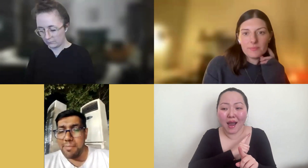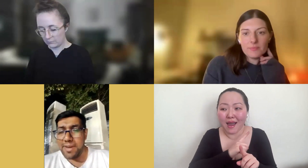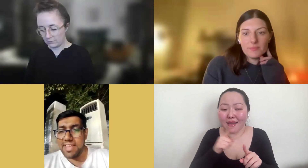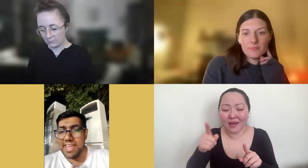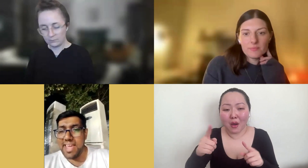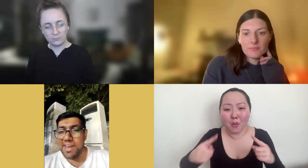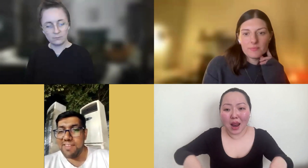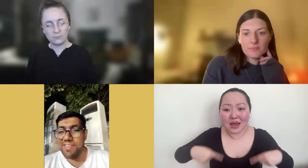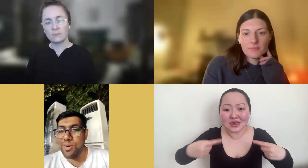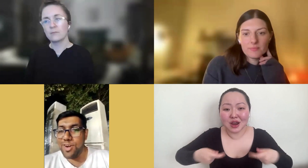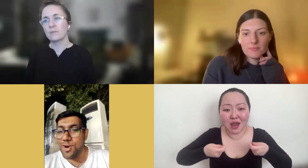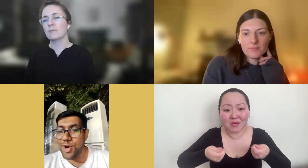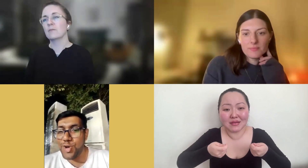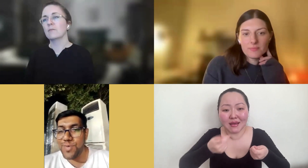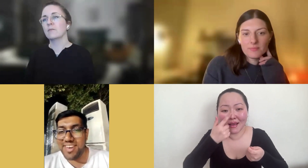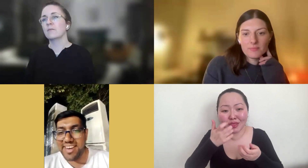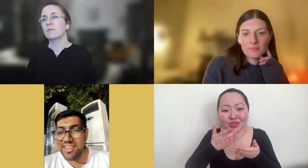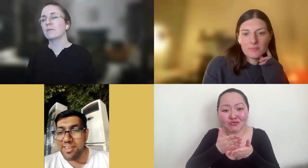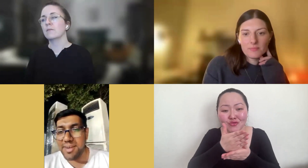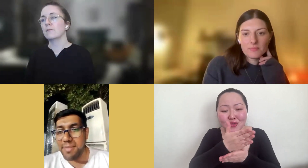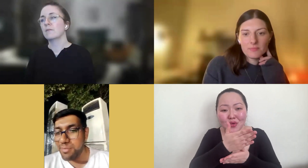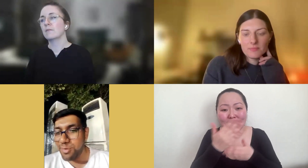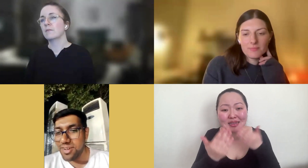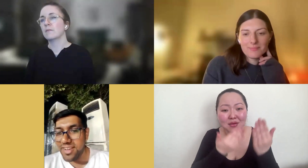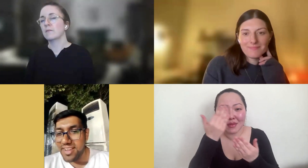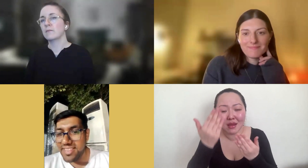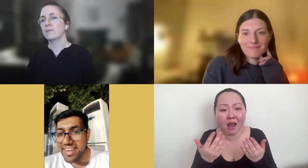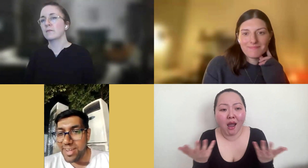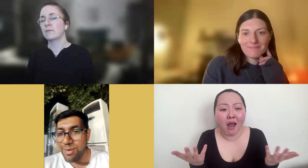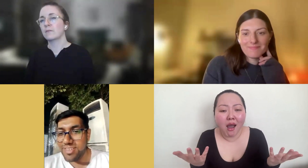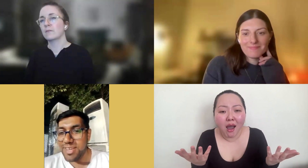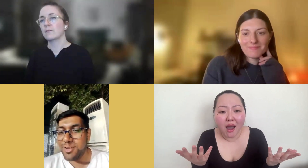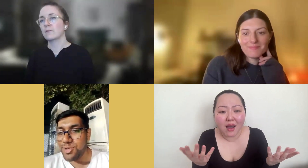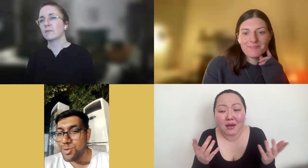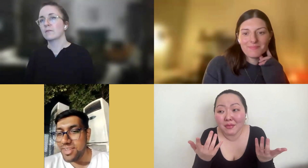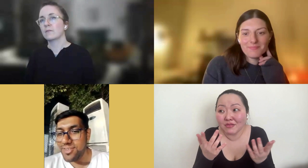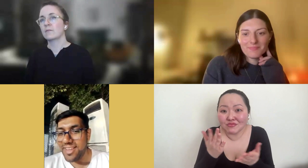that happened. We only knew when we read the feedback book, that he was able to do that.